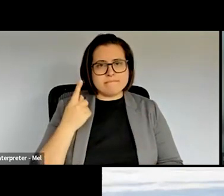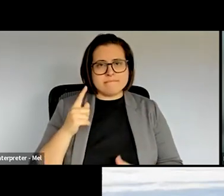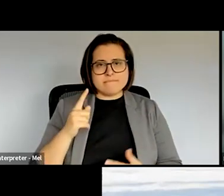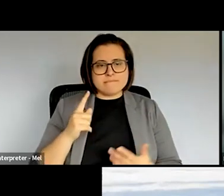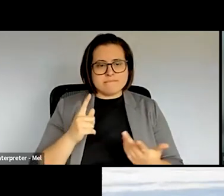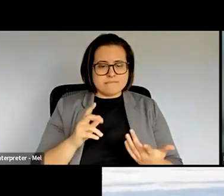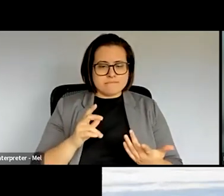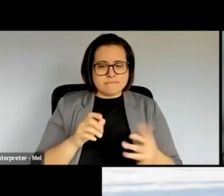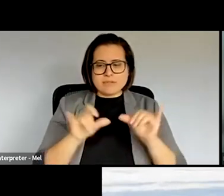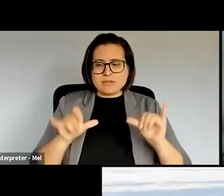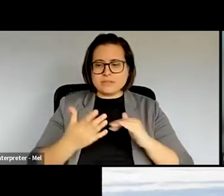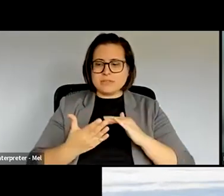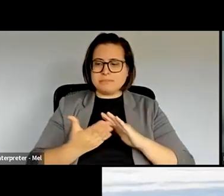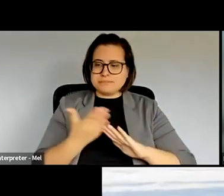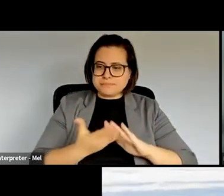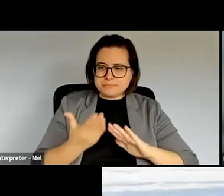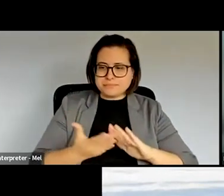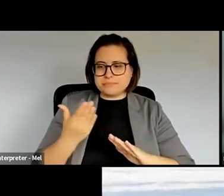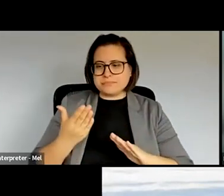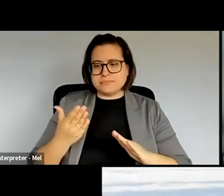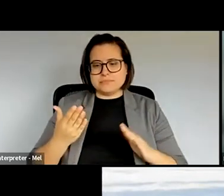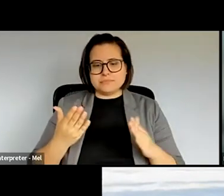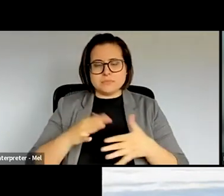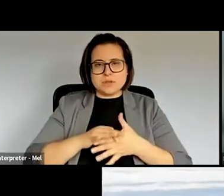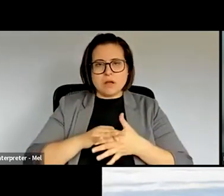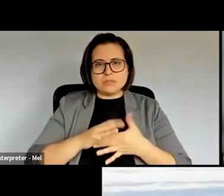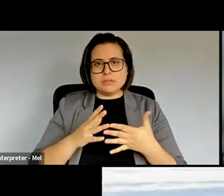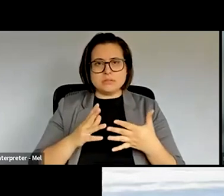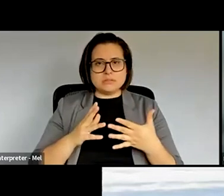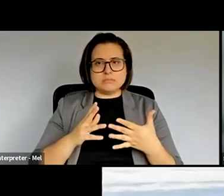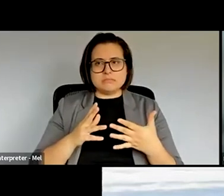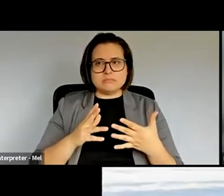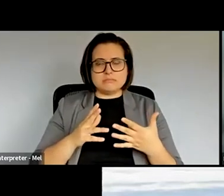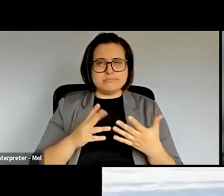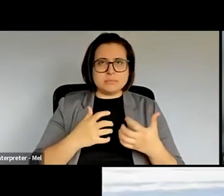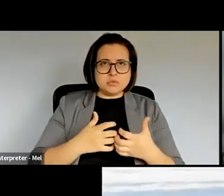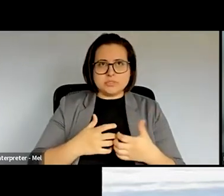humans are generating content or machines are generating content, that it's non-trivial